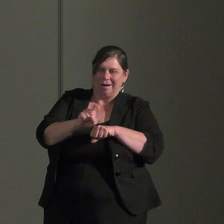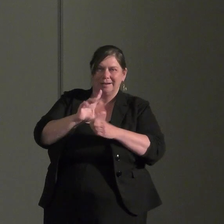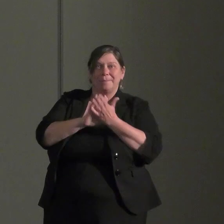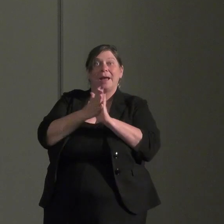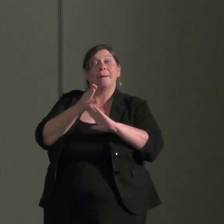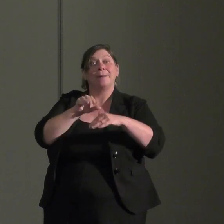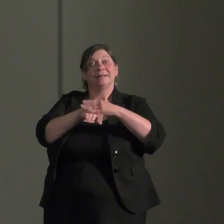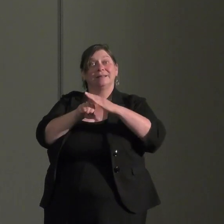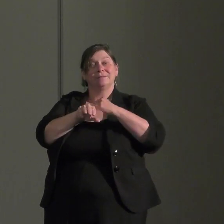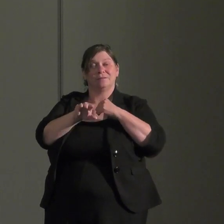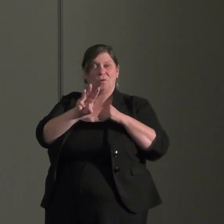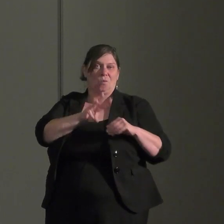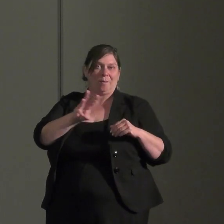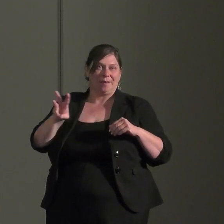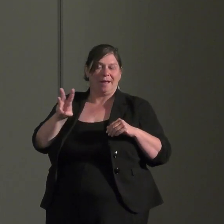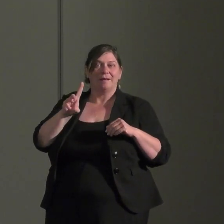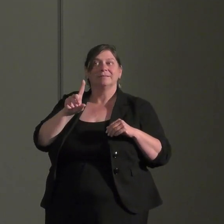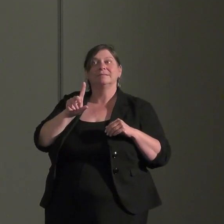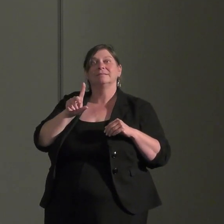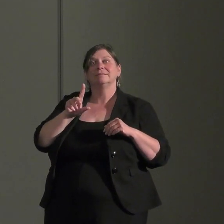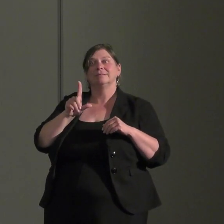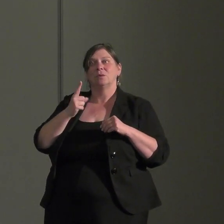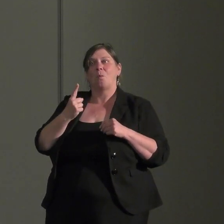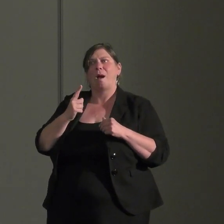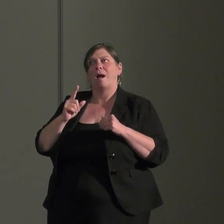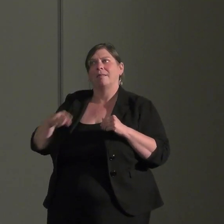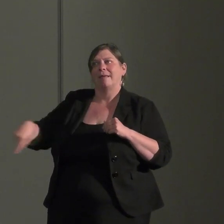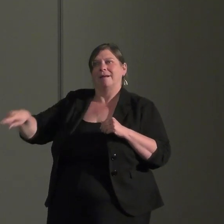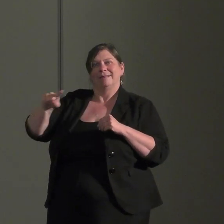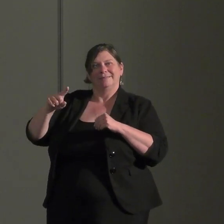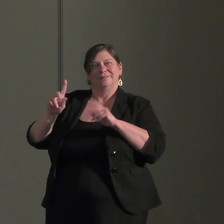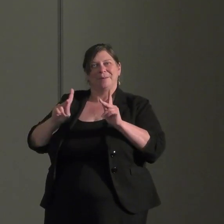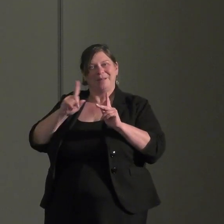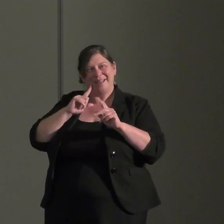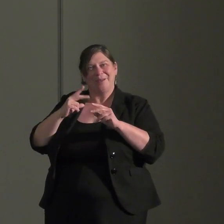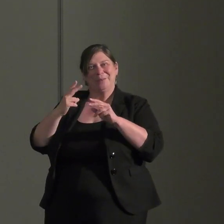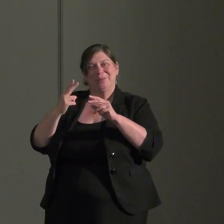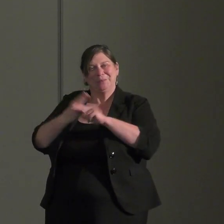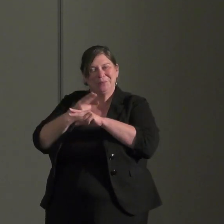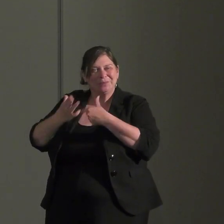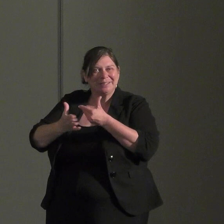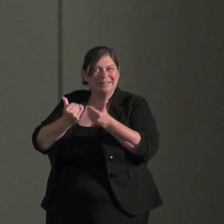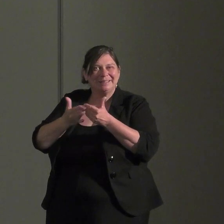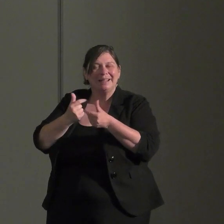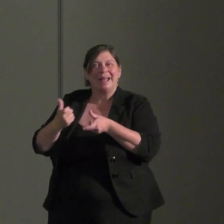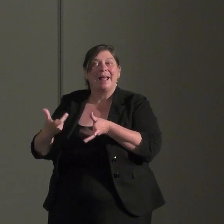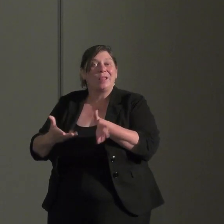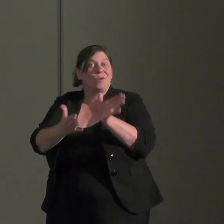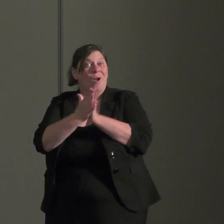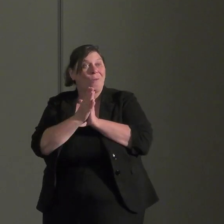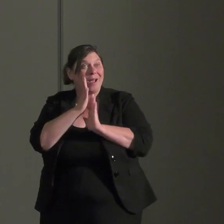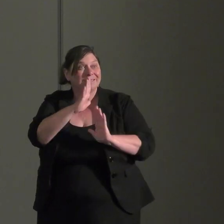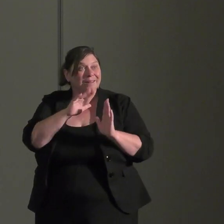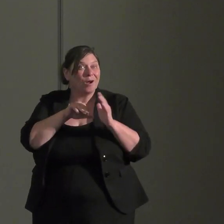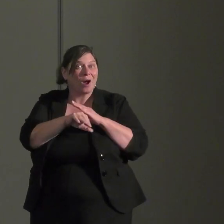people could use. And request accommodations to further their career or learn new skills